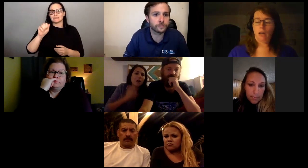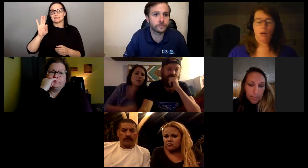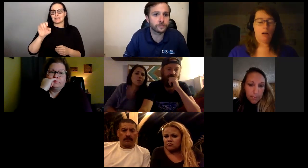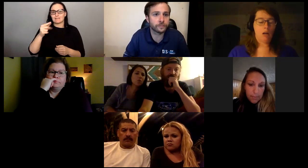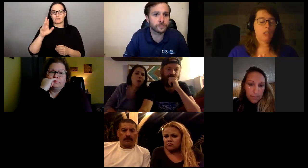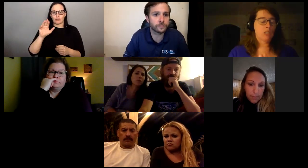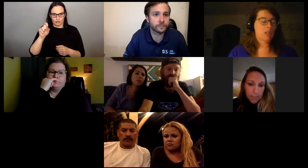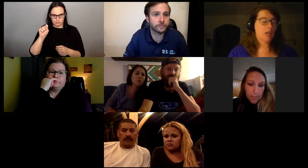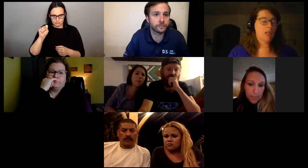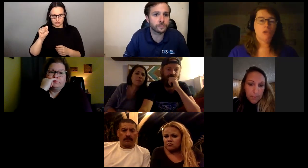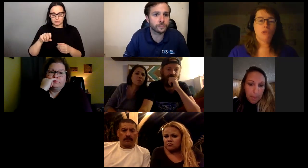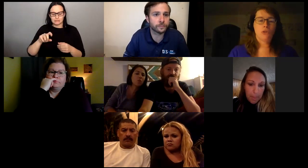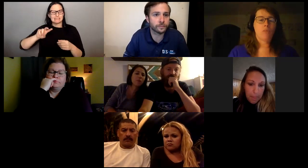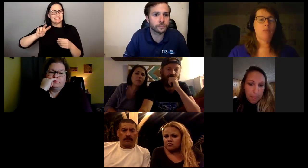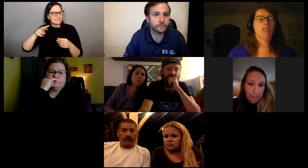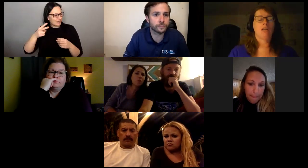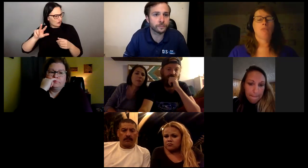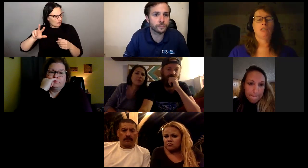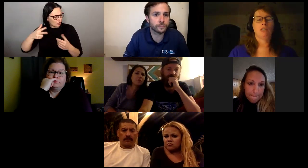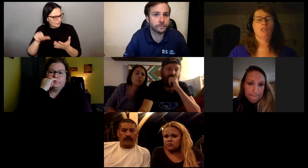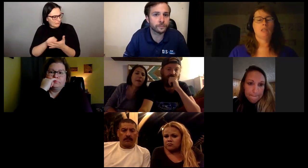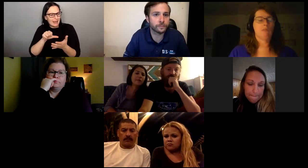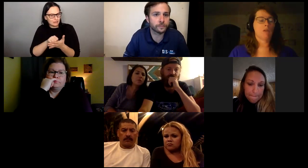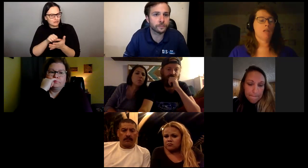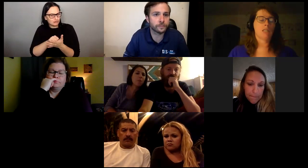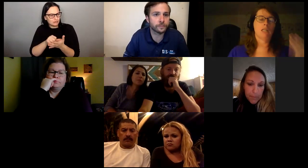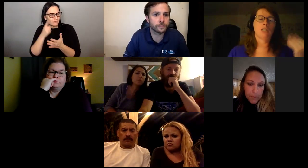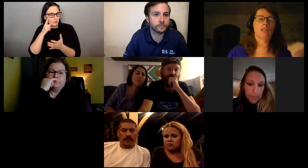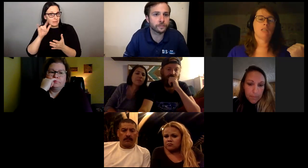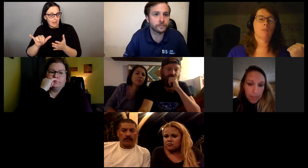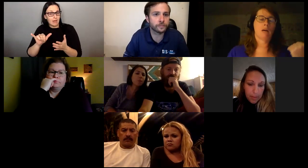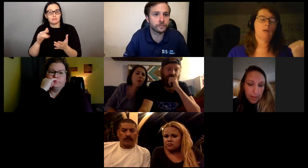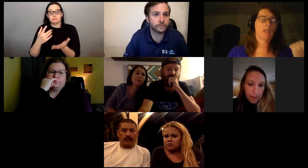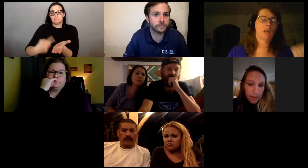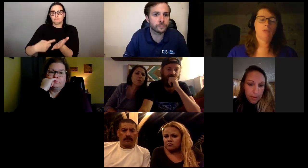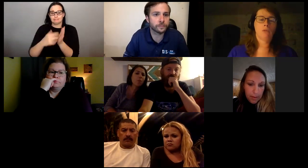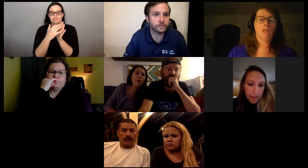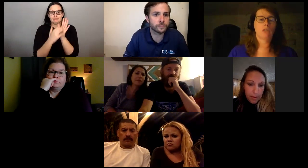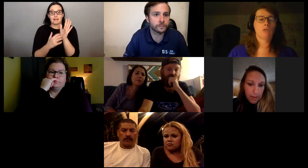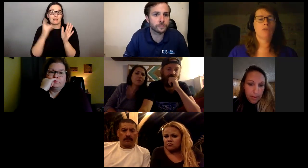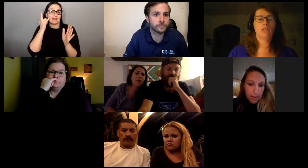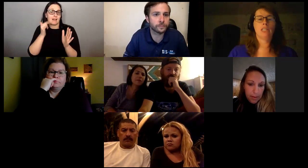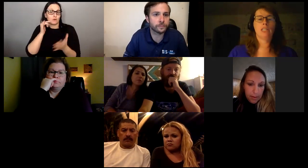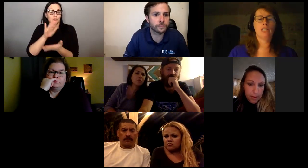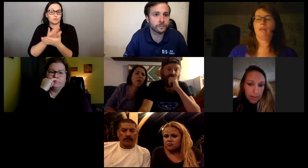on the second or third page of that procedural safeguards it talks about